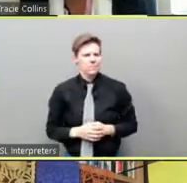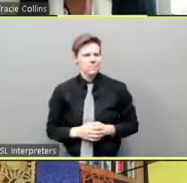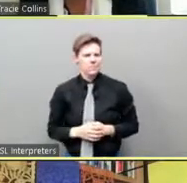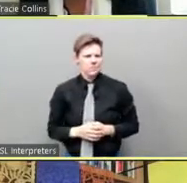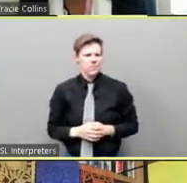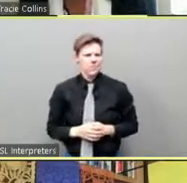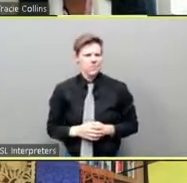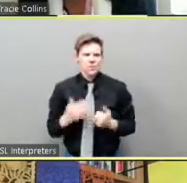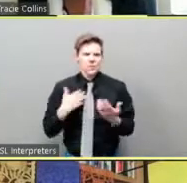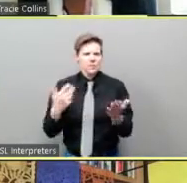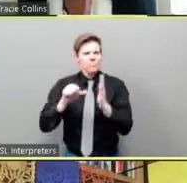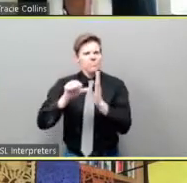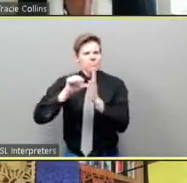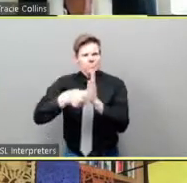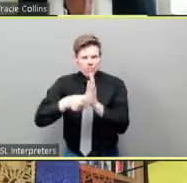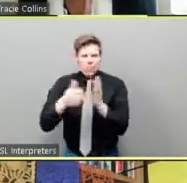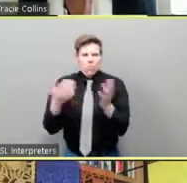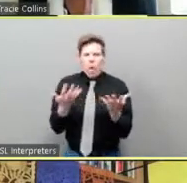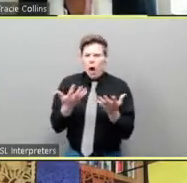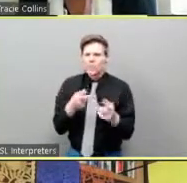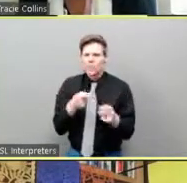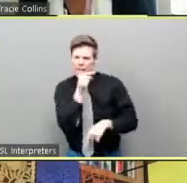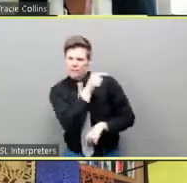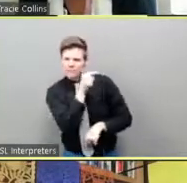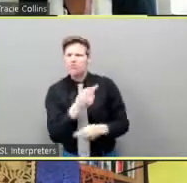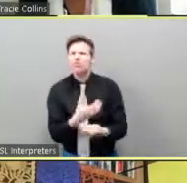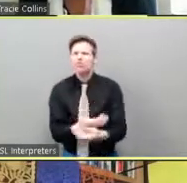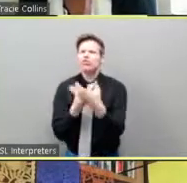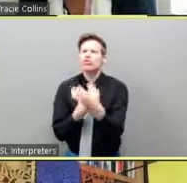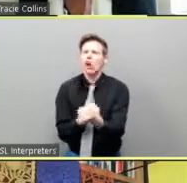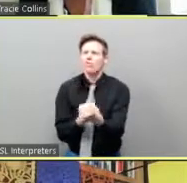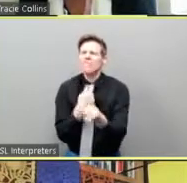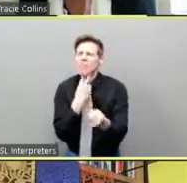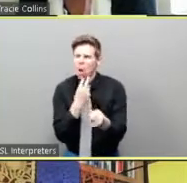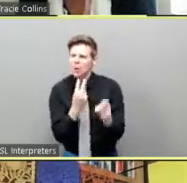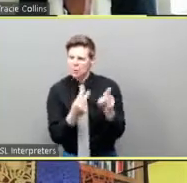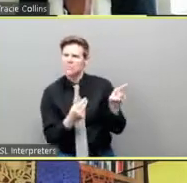voices. We have more than 60 community leaders who share their vaccine